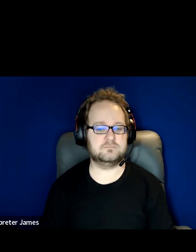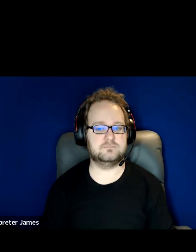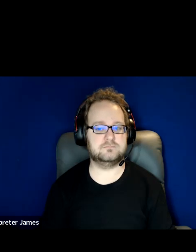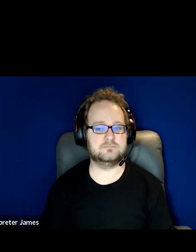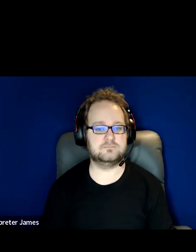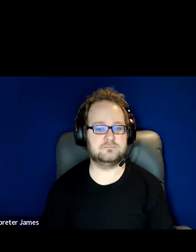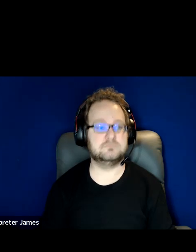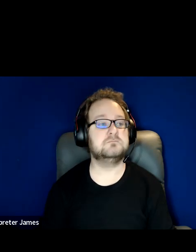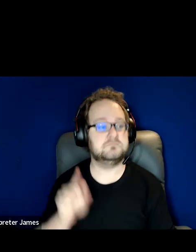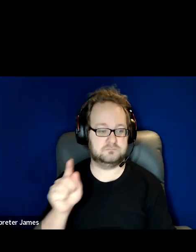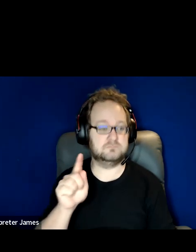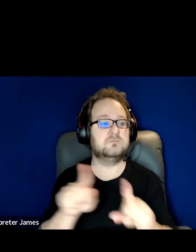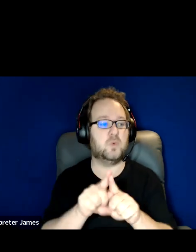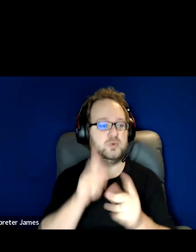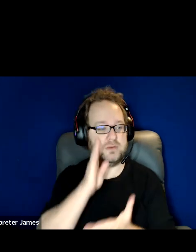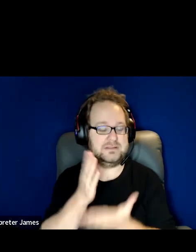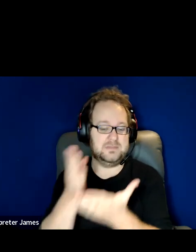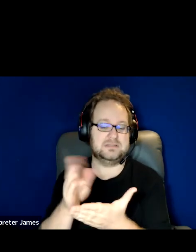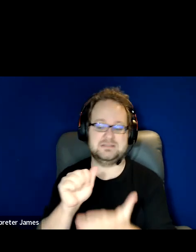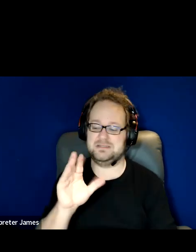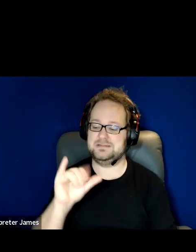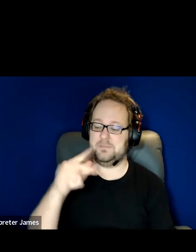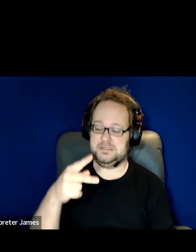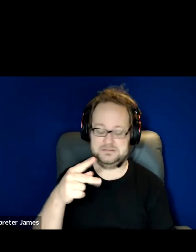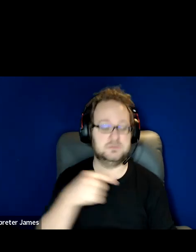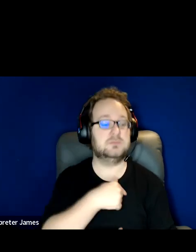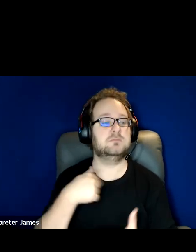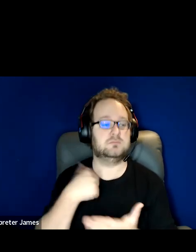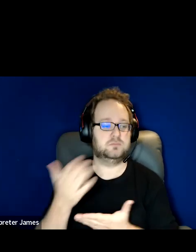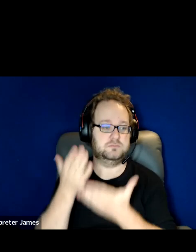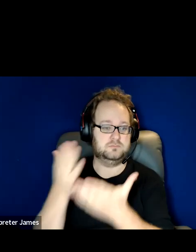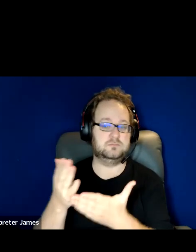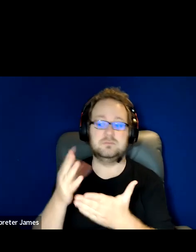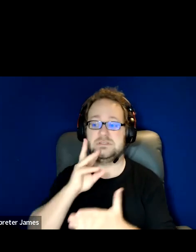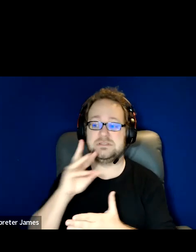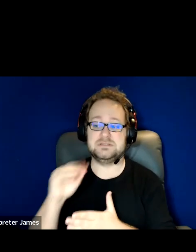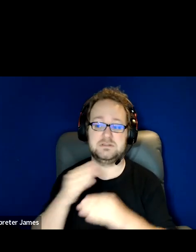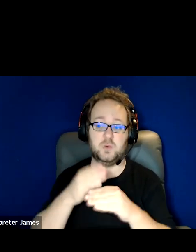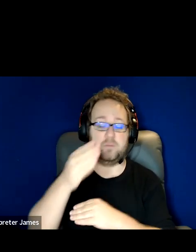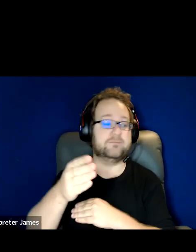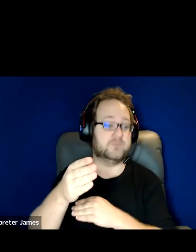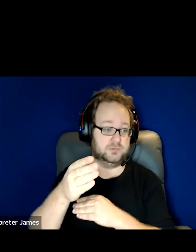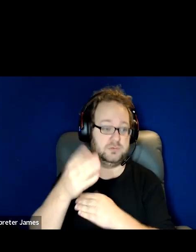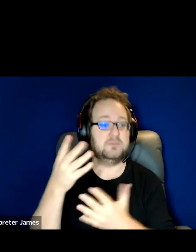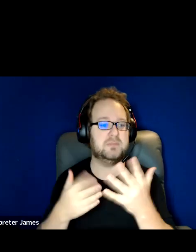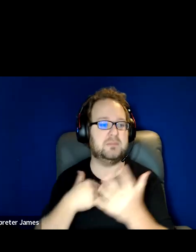Also recommended this summer that adults ages 60 years and older may receive a single dose of RSV vaccine